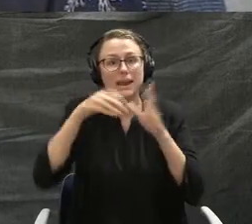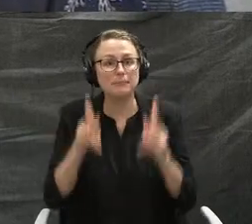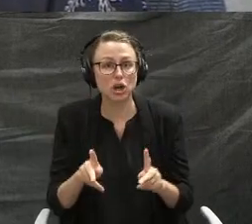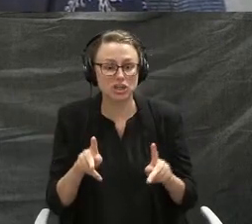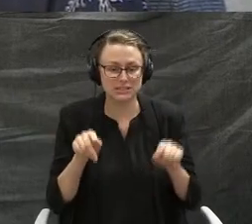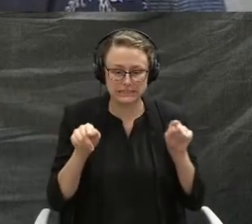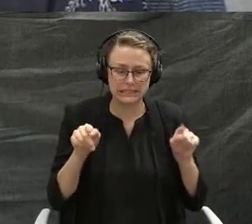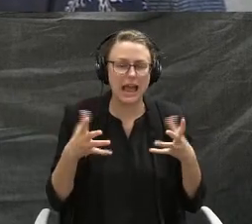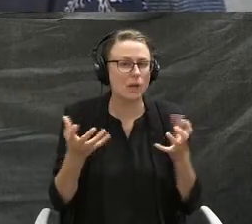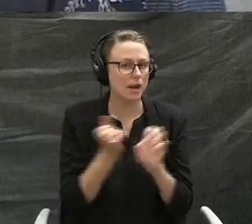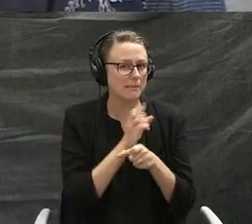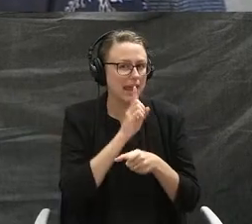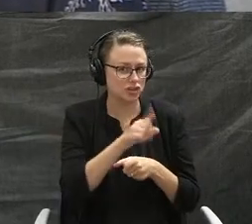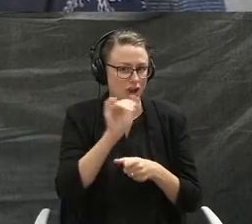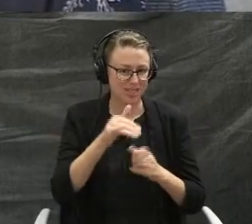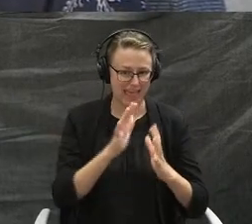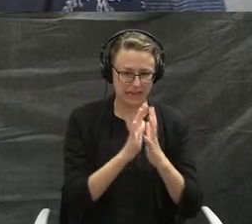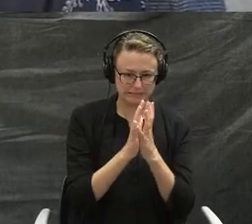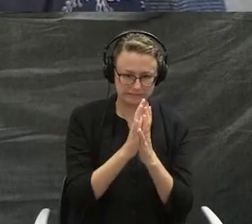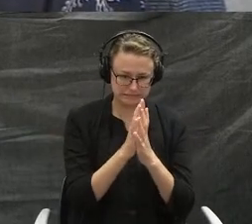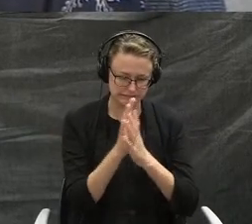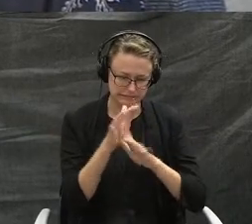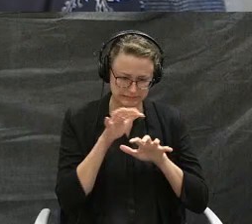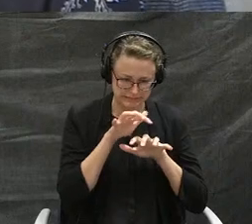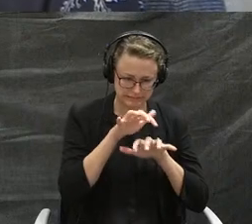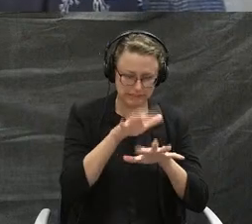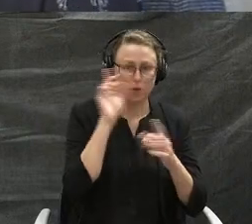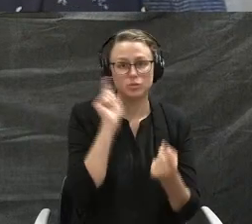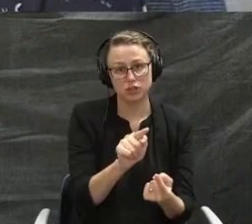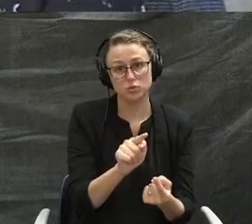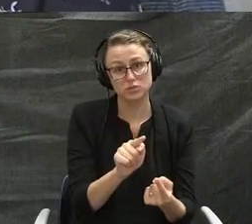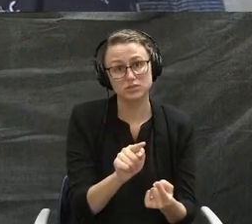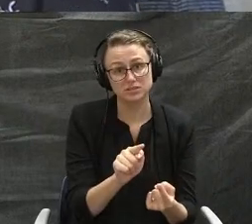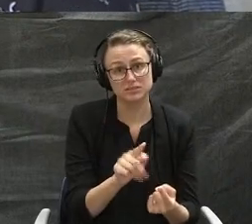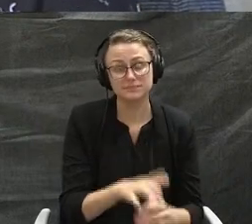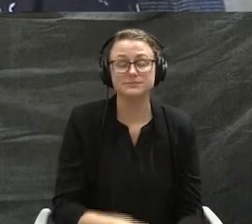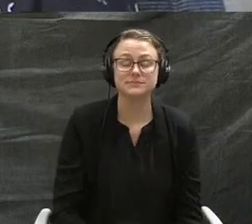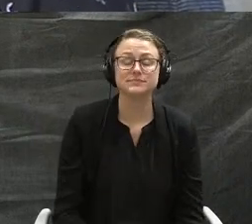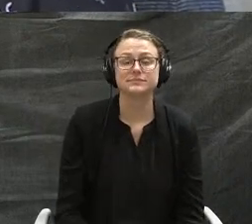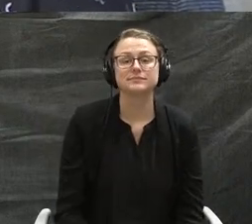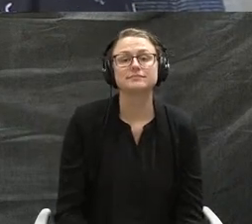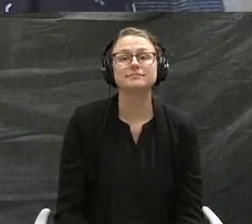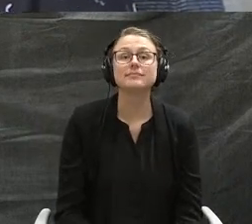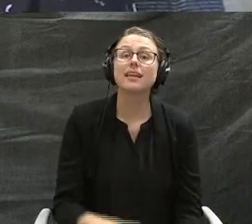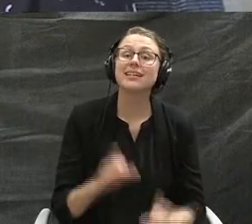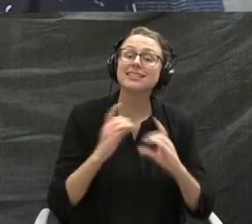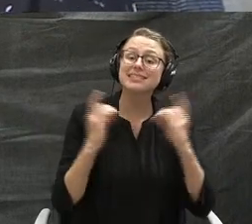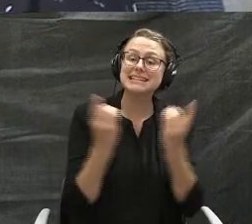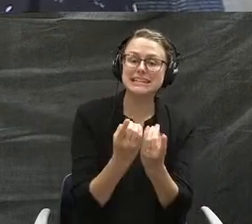traffic in these choke points will be reduced significantly. The district has thankfully taken many precautions that